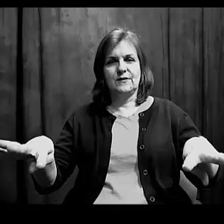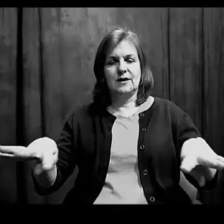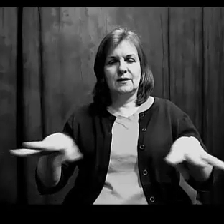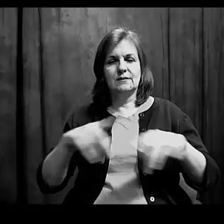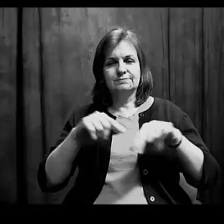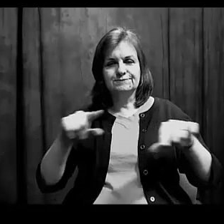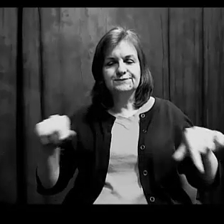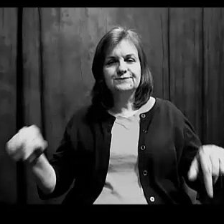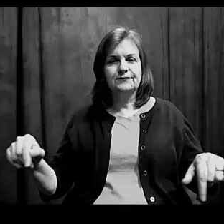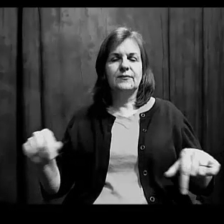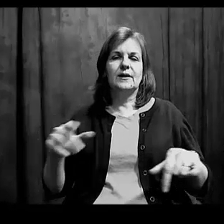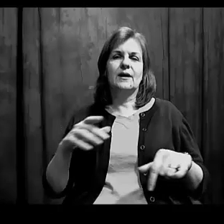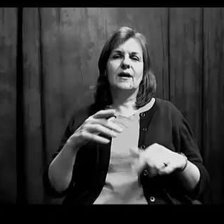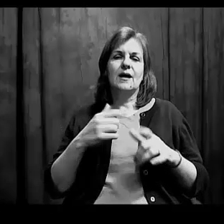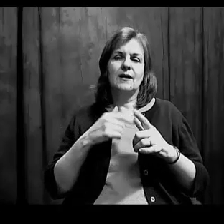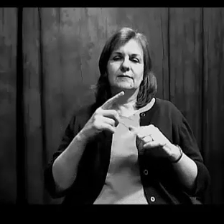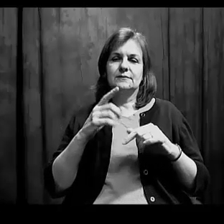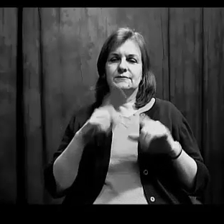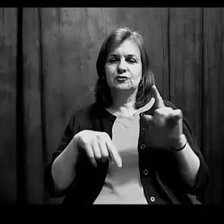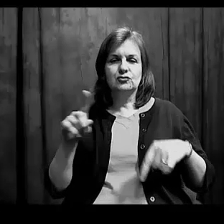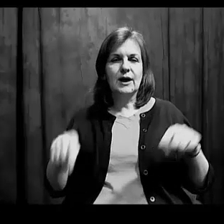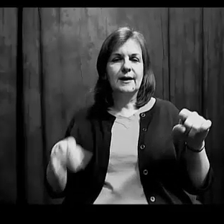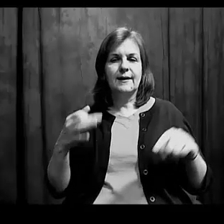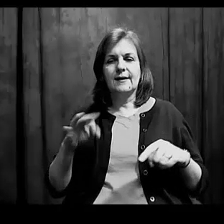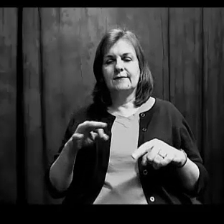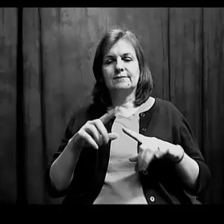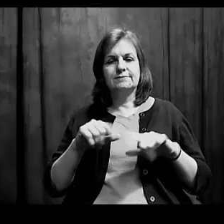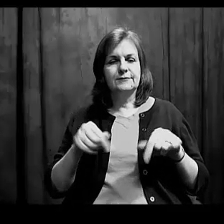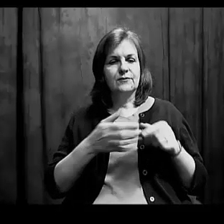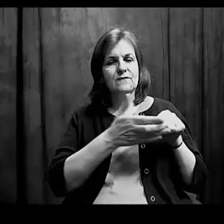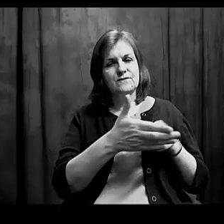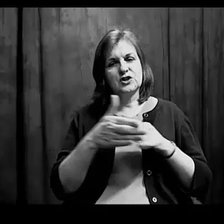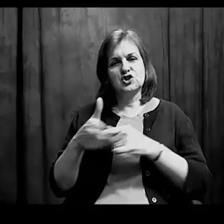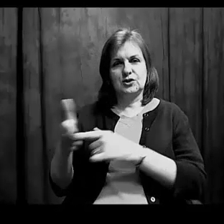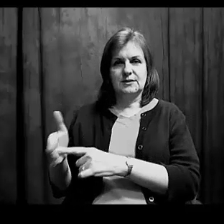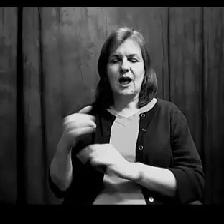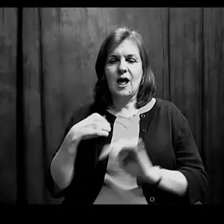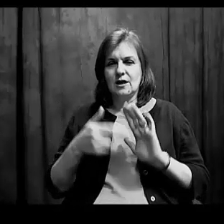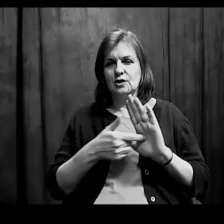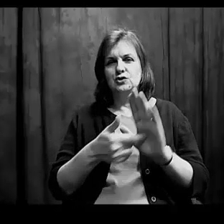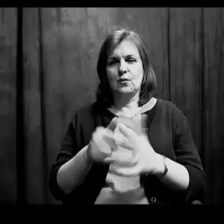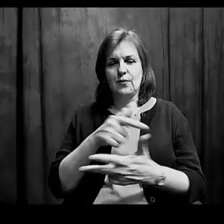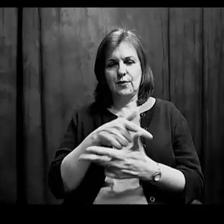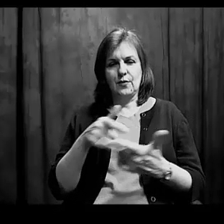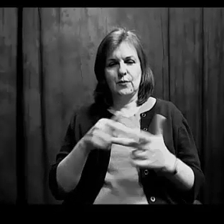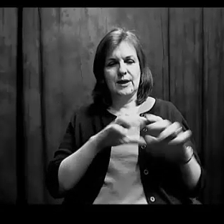and actually went through a variety of different types of fishes and I'll show you